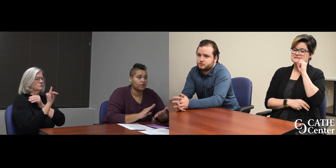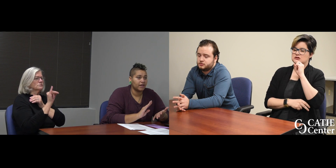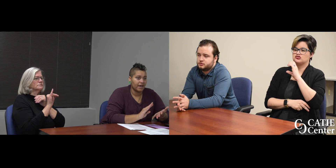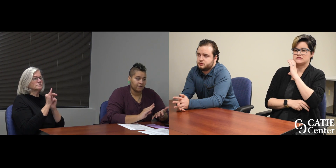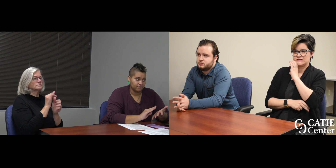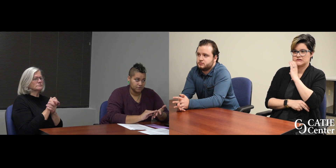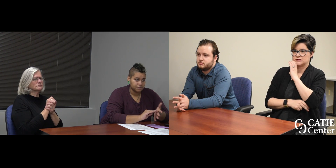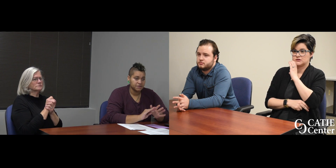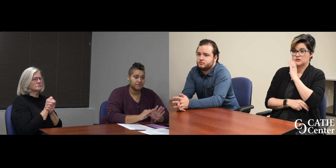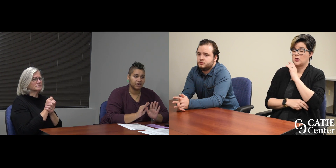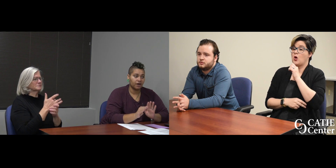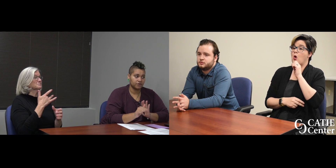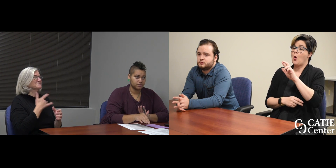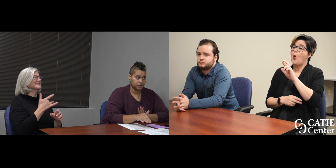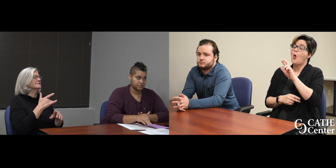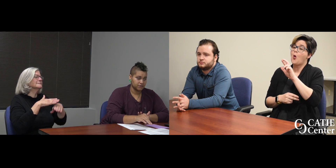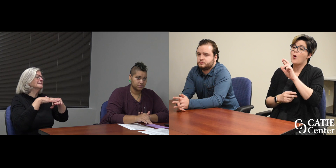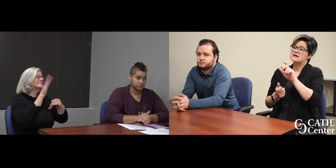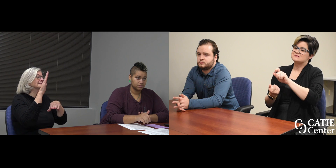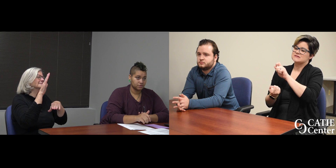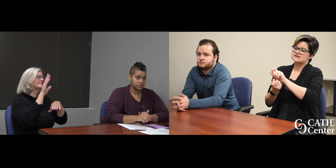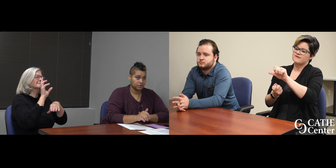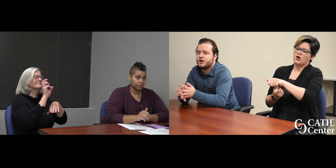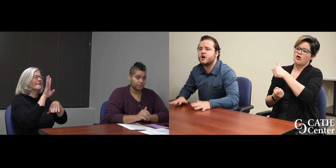or that have specific other circumstances.